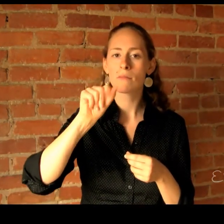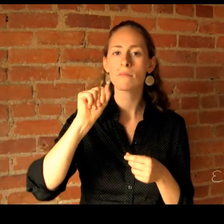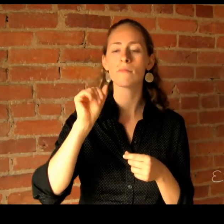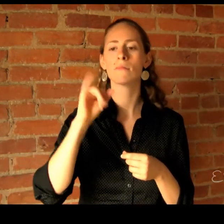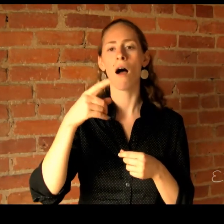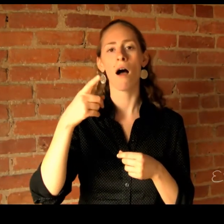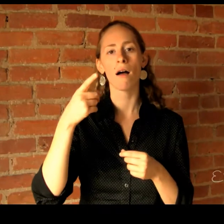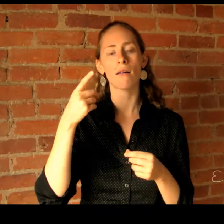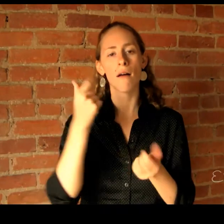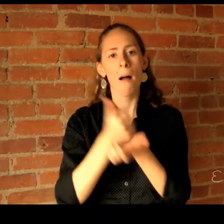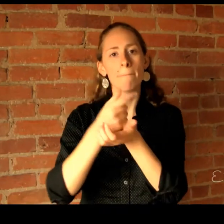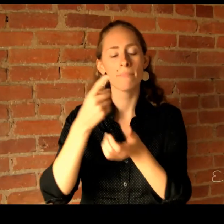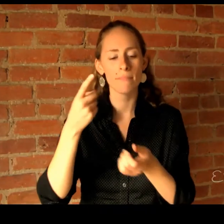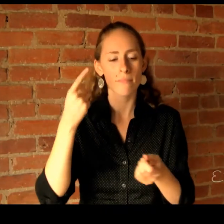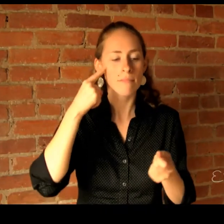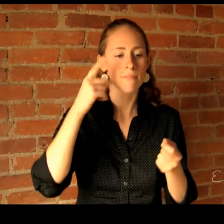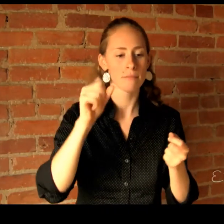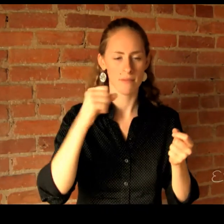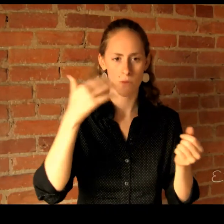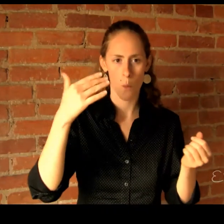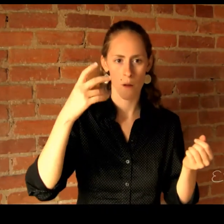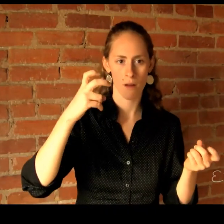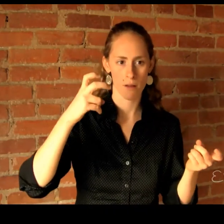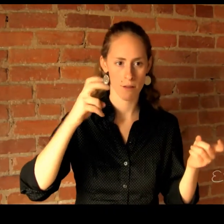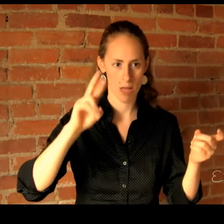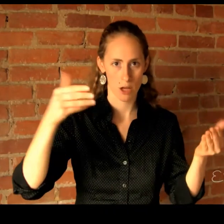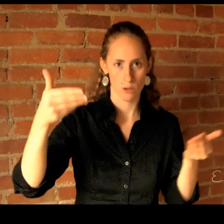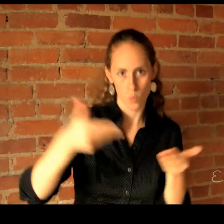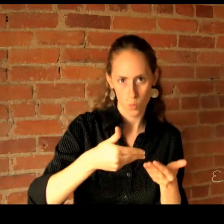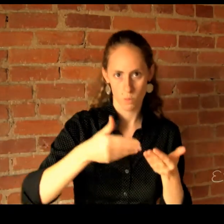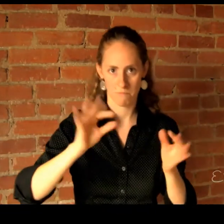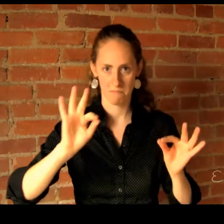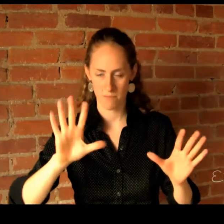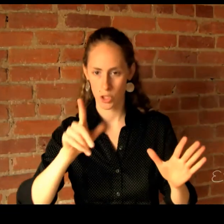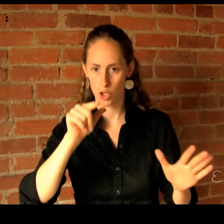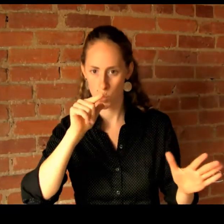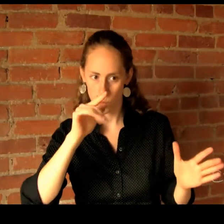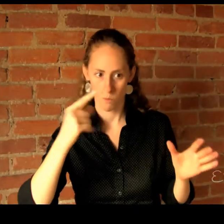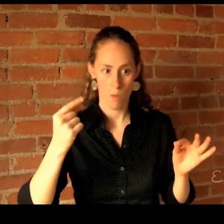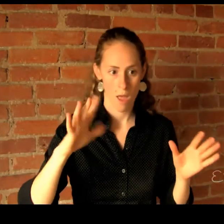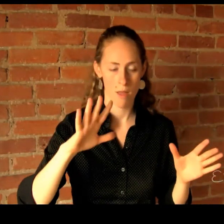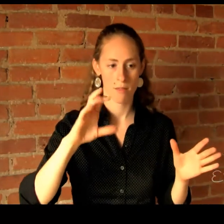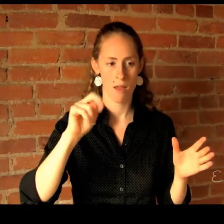plot elements that mentally prepares you to create different settings. You can create additional